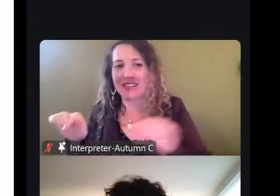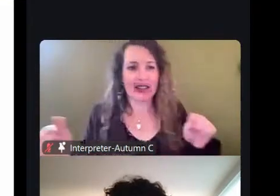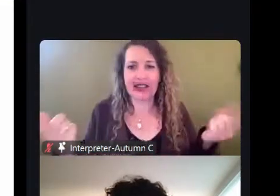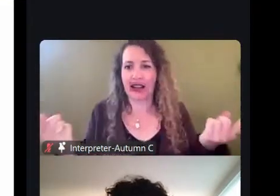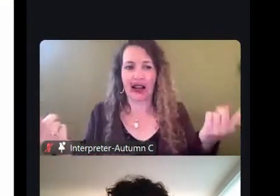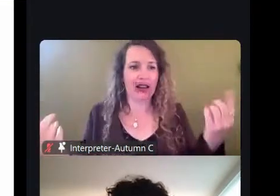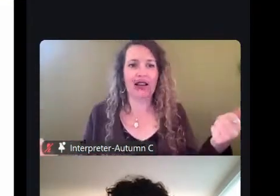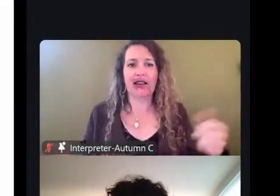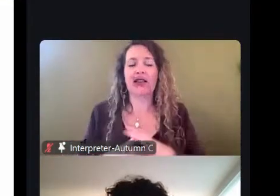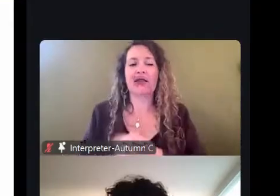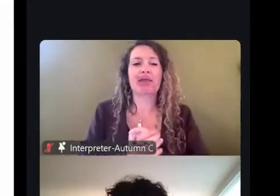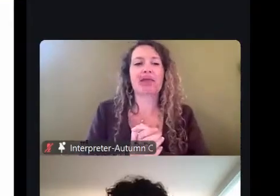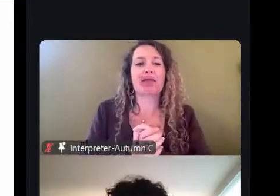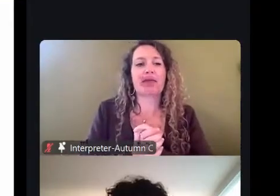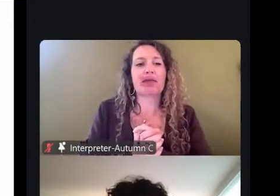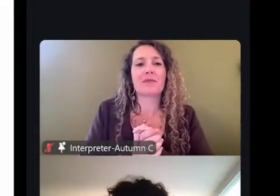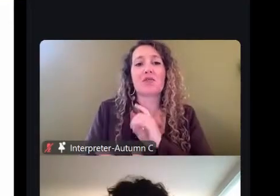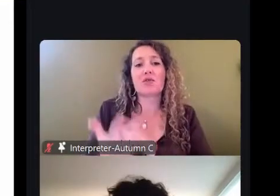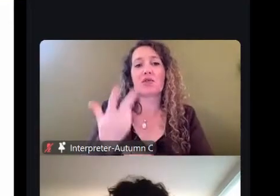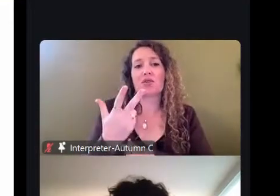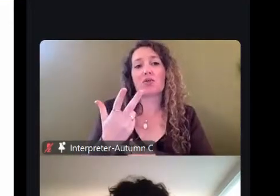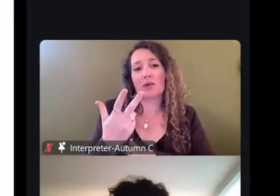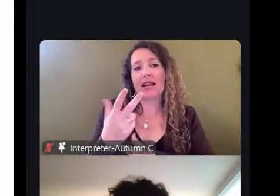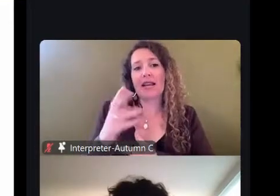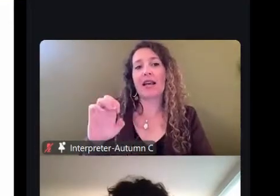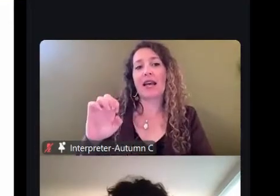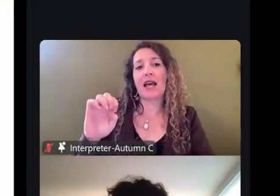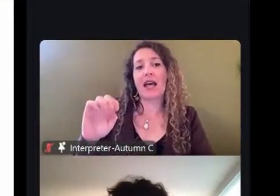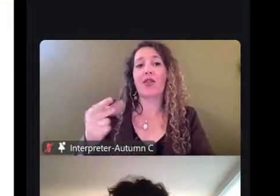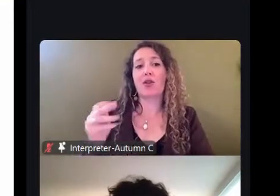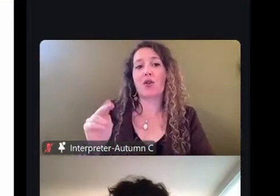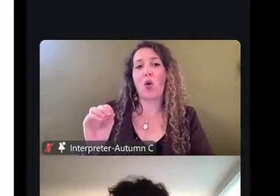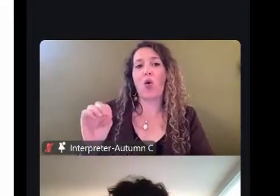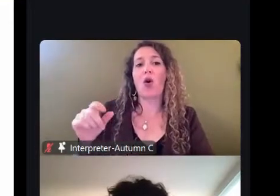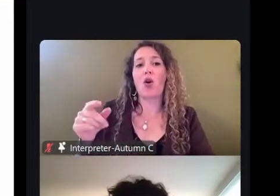there were three ethnographic semi-structured interviews with GSM adults with